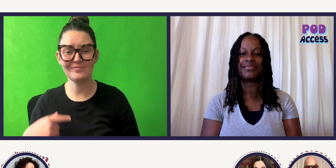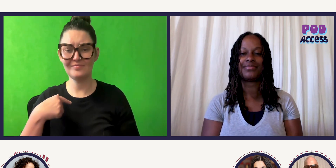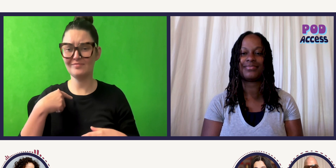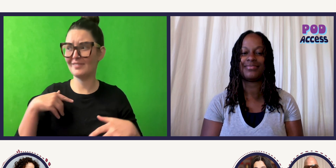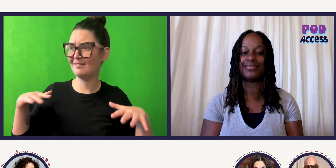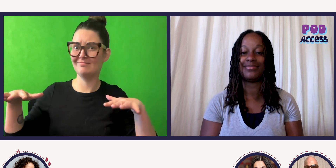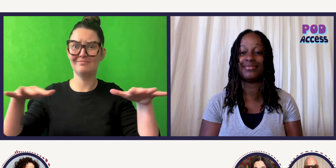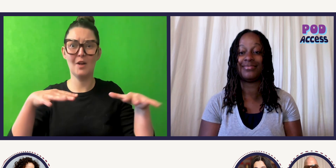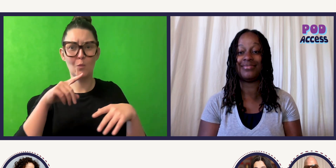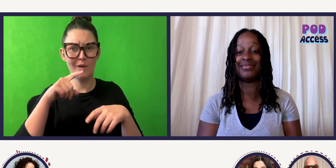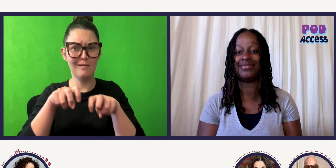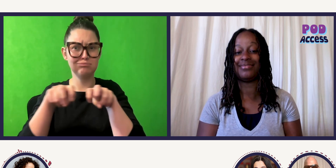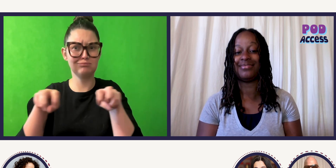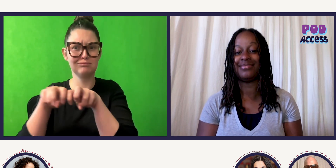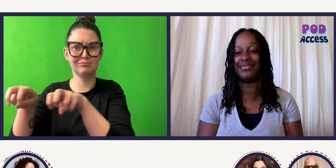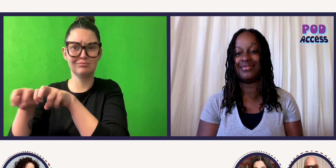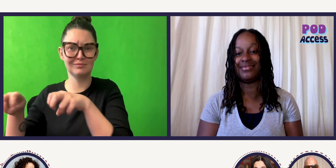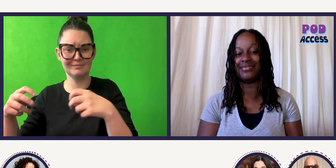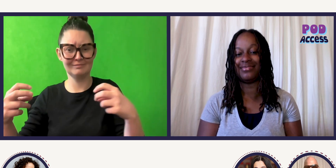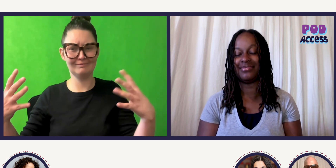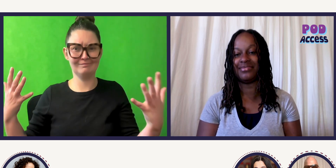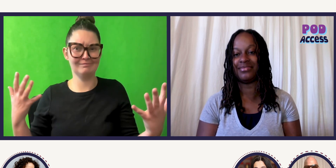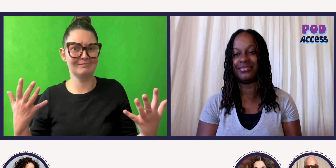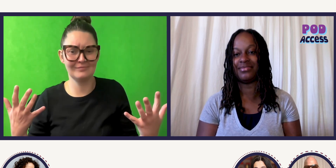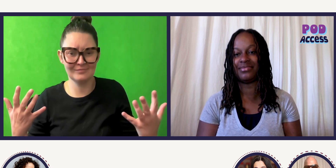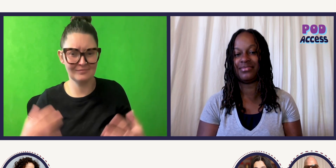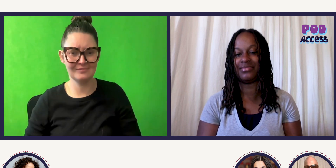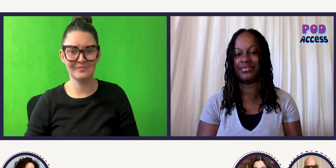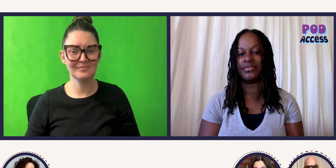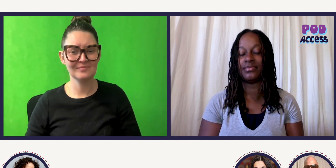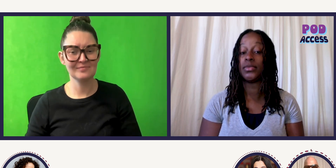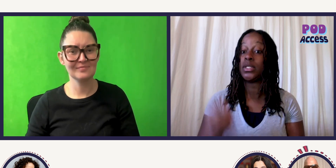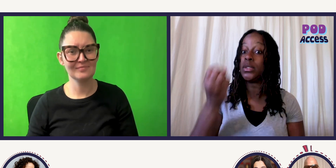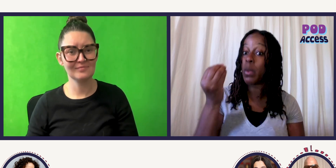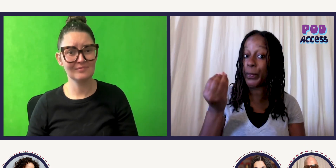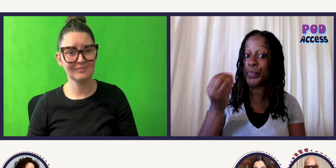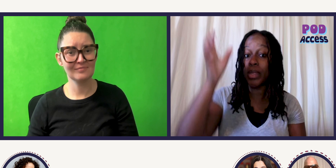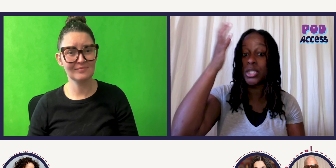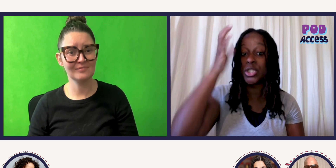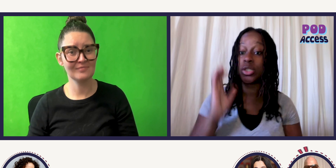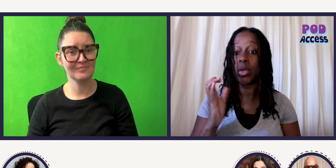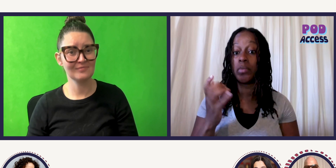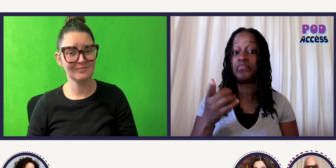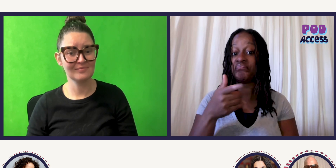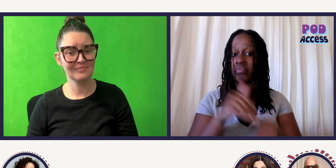I am surrounded, literally surrounded by sofas. So, Cheryl's at a sofa store, apparently. [guffaws]